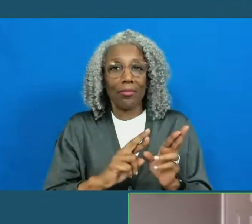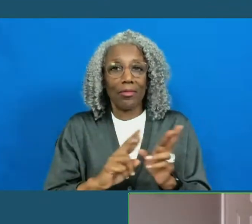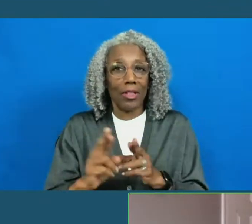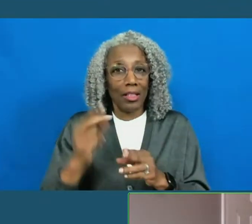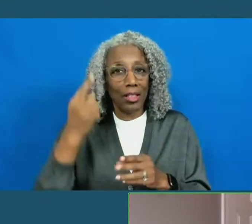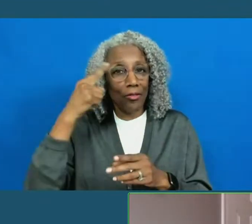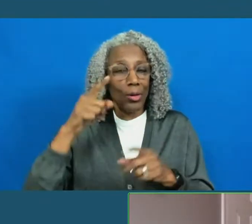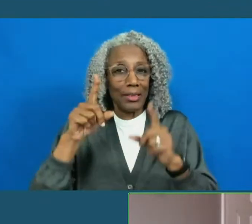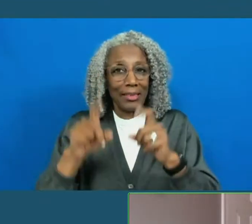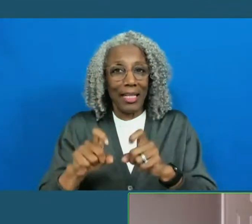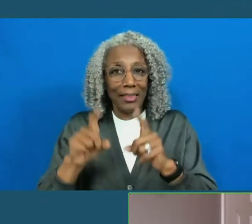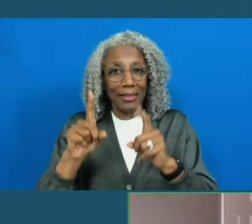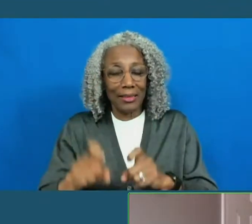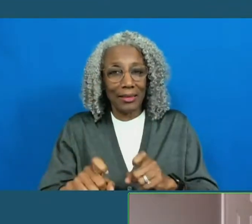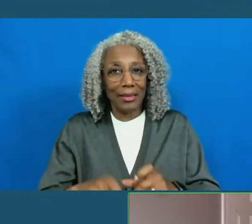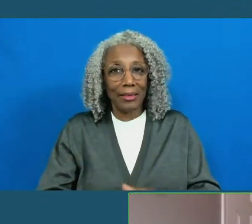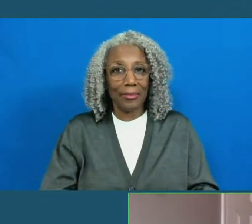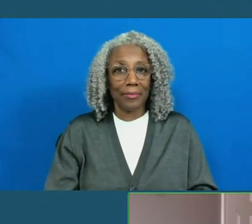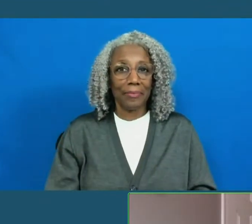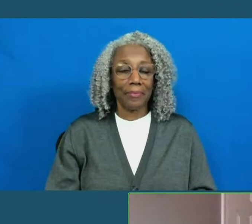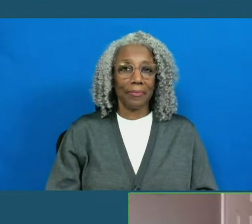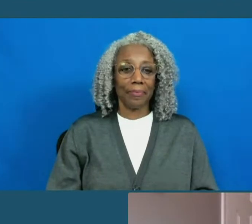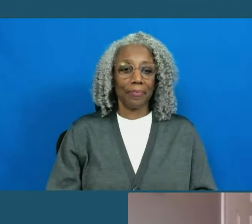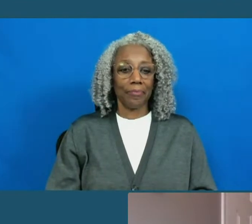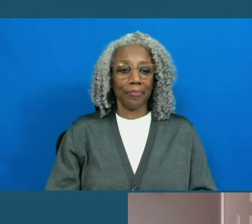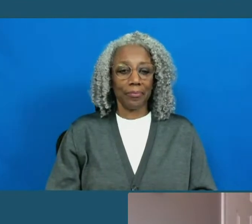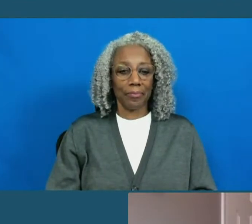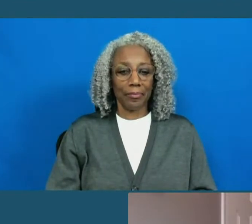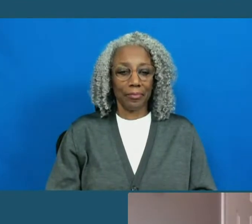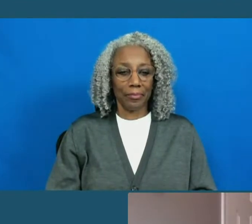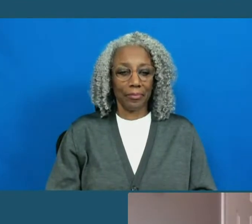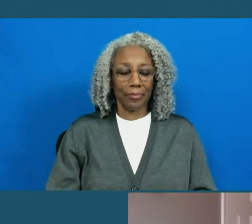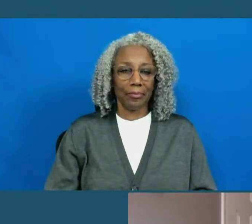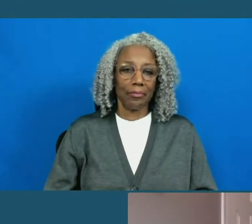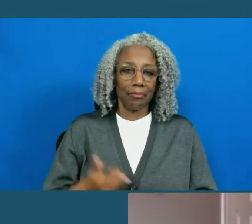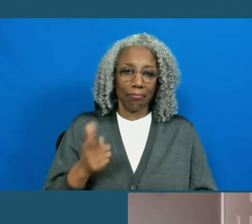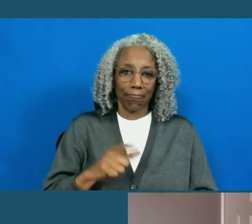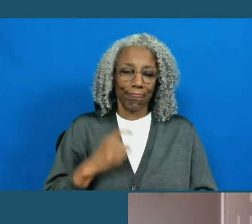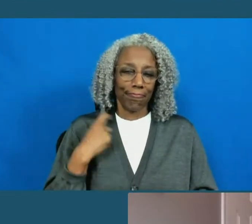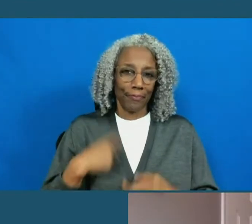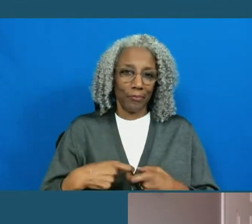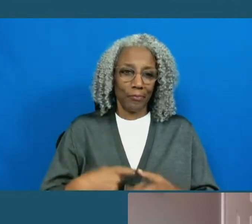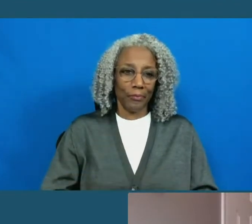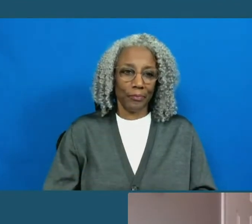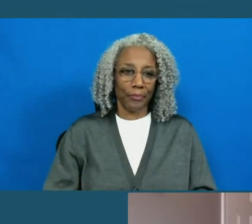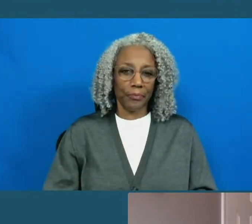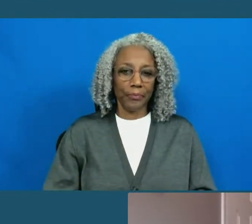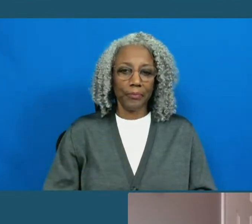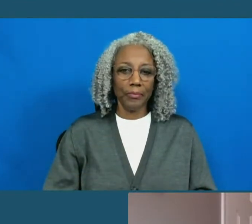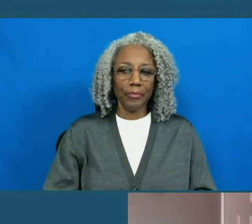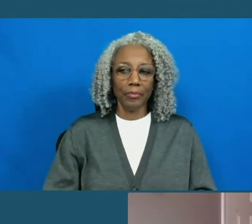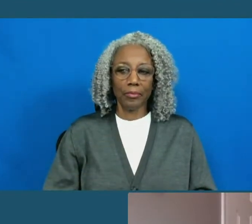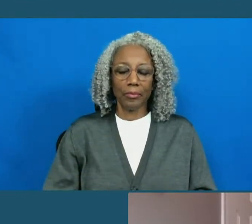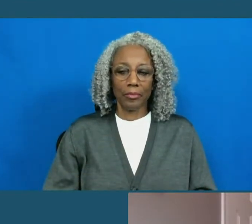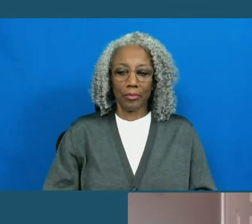would be able to prepare and be